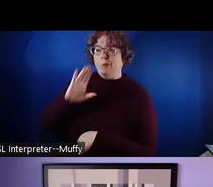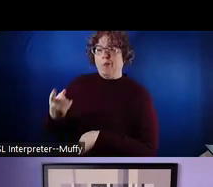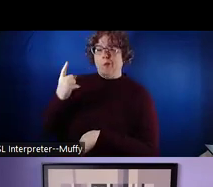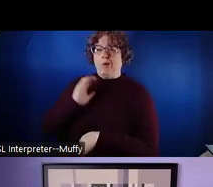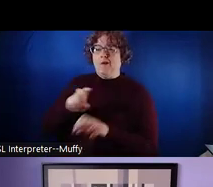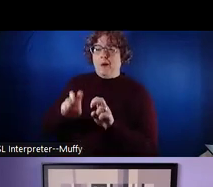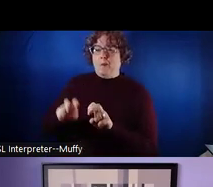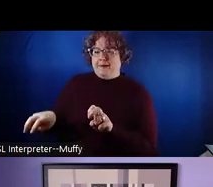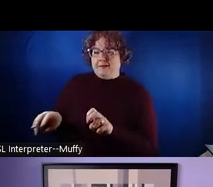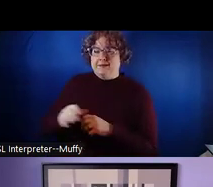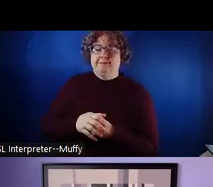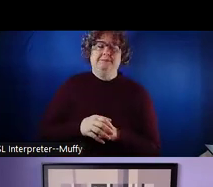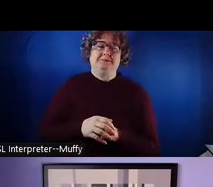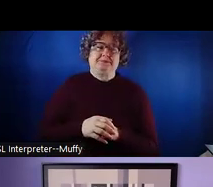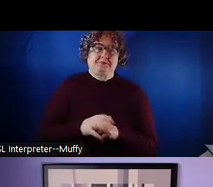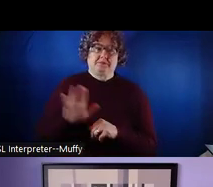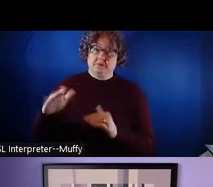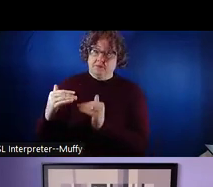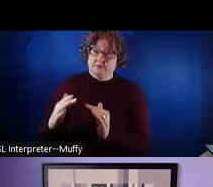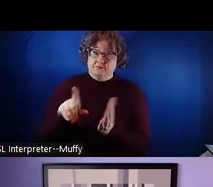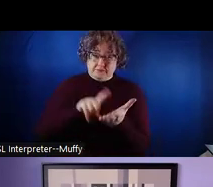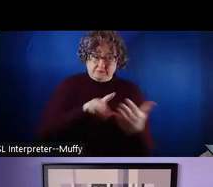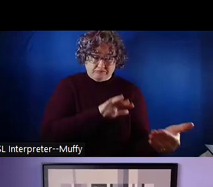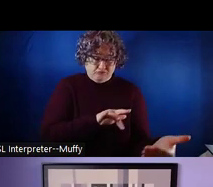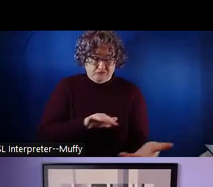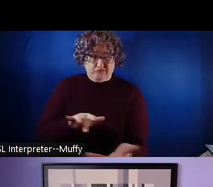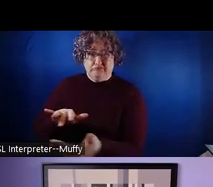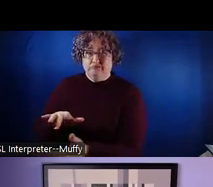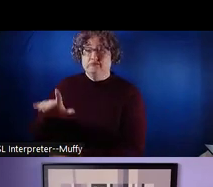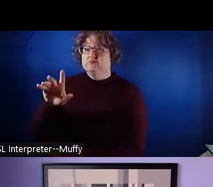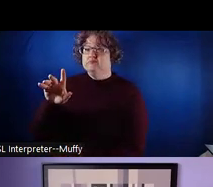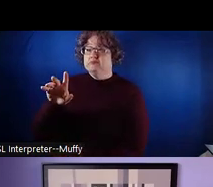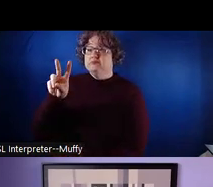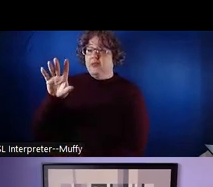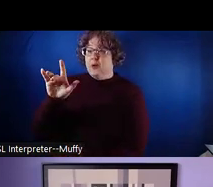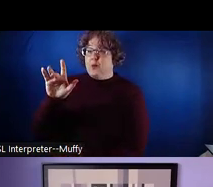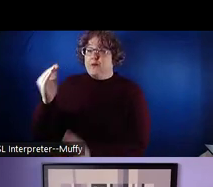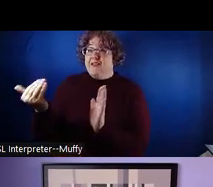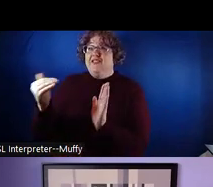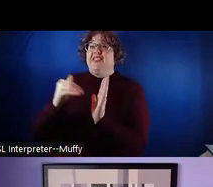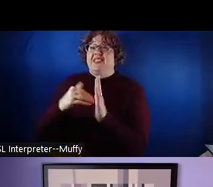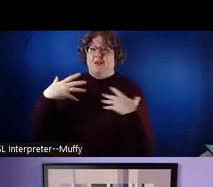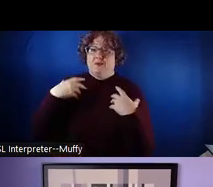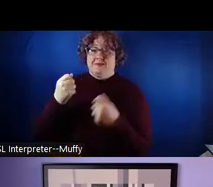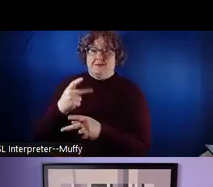Dr. Feldner and her colleagues conducted a study with over 25,000 healthcare providers.